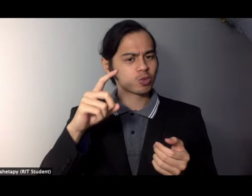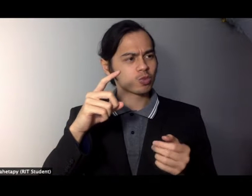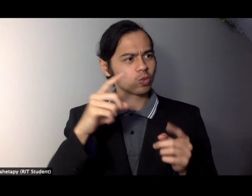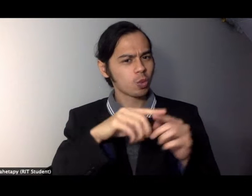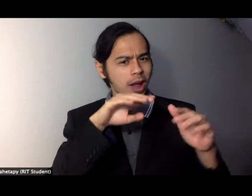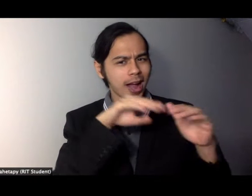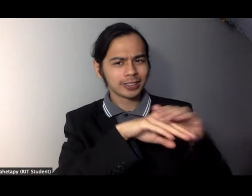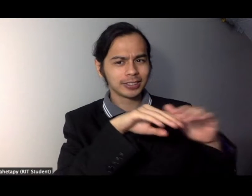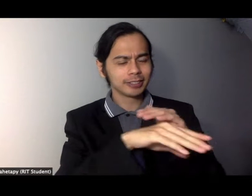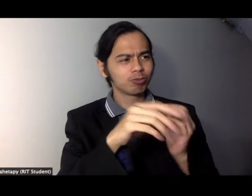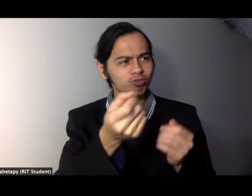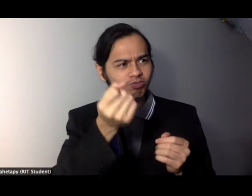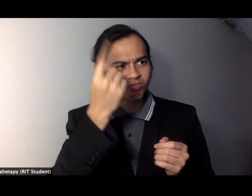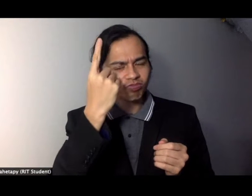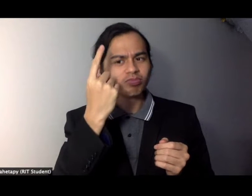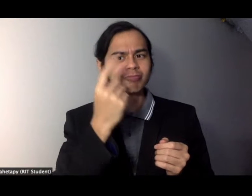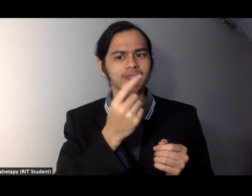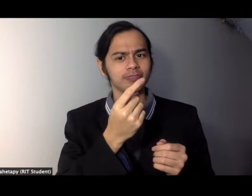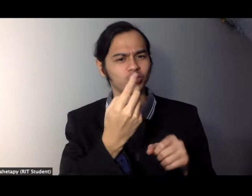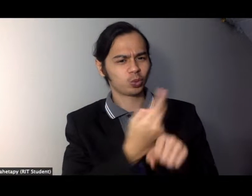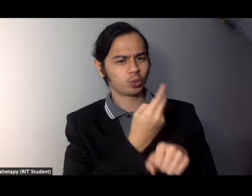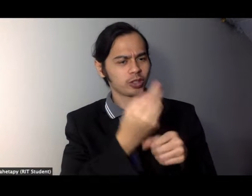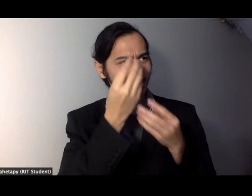... to access, understand, and use information.